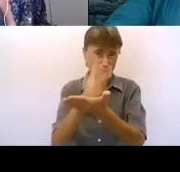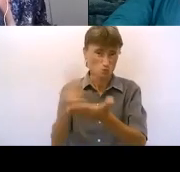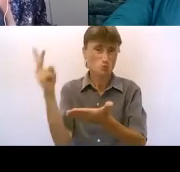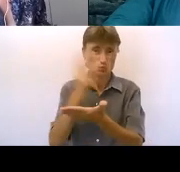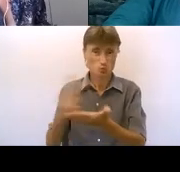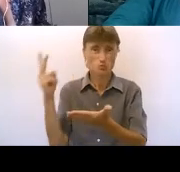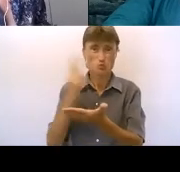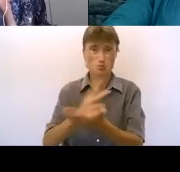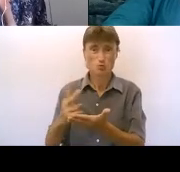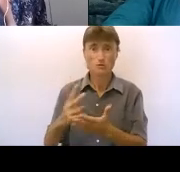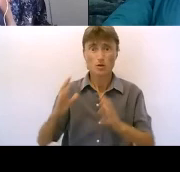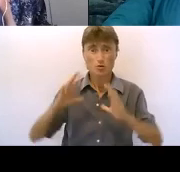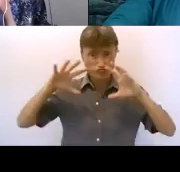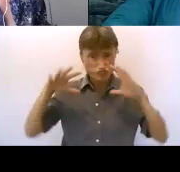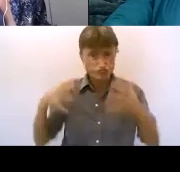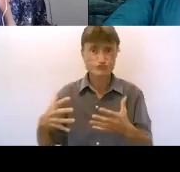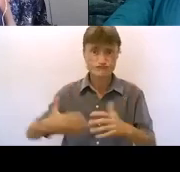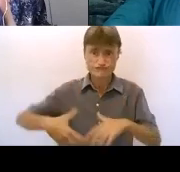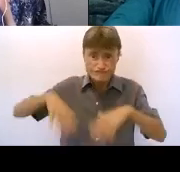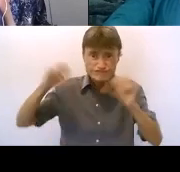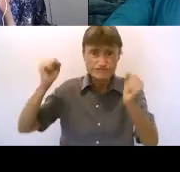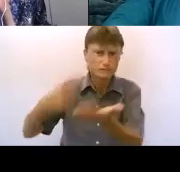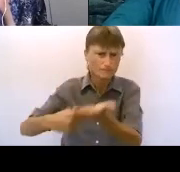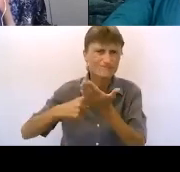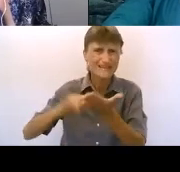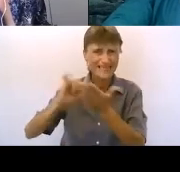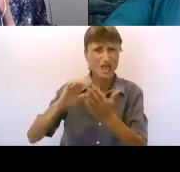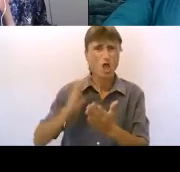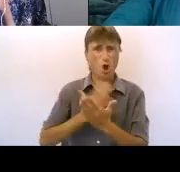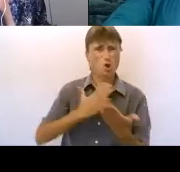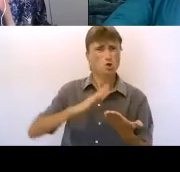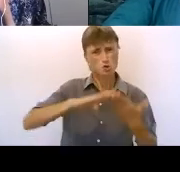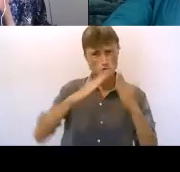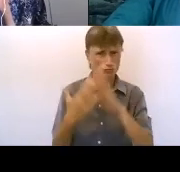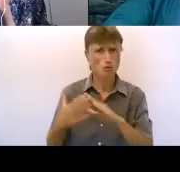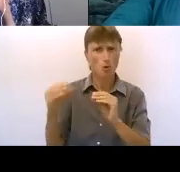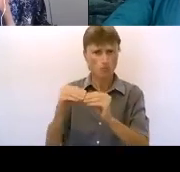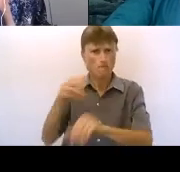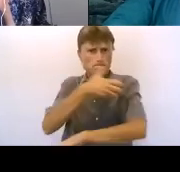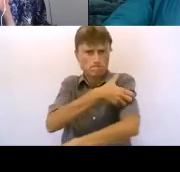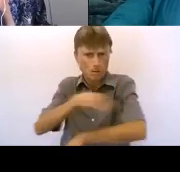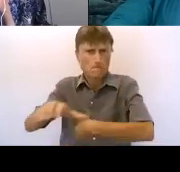interesting community building exercise with different people that, that I've been able